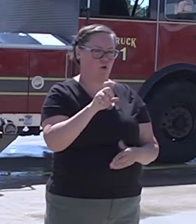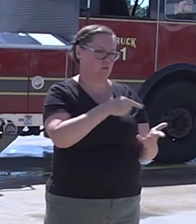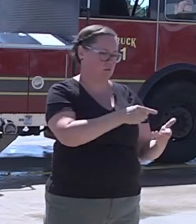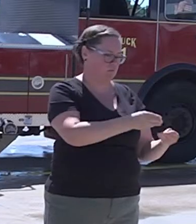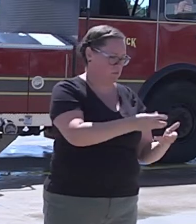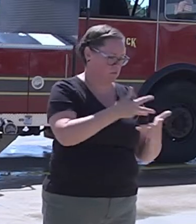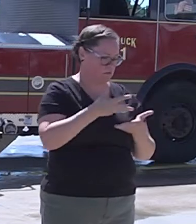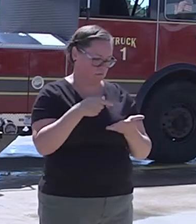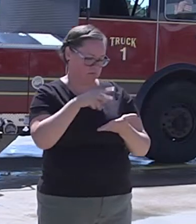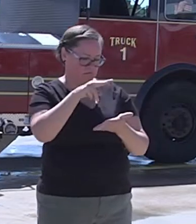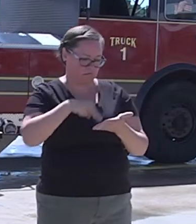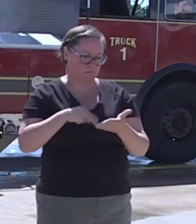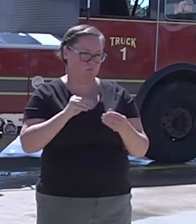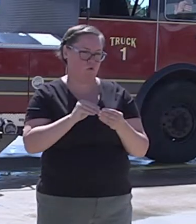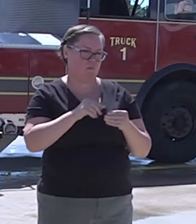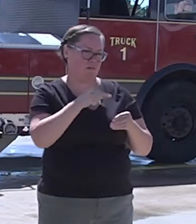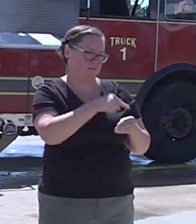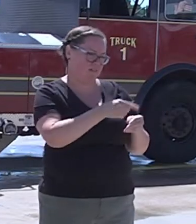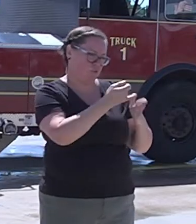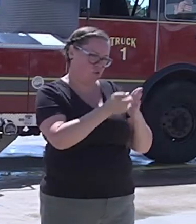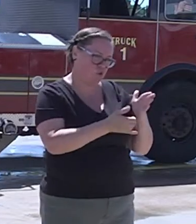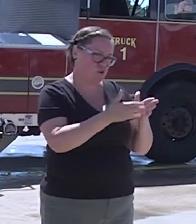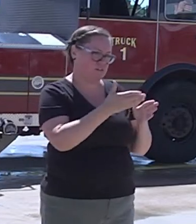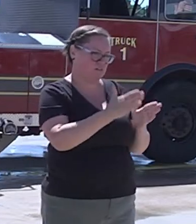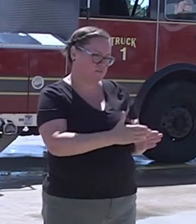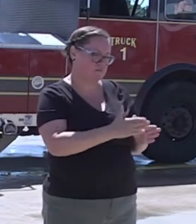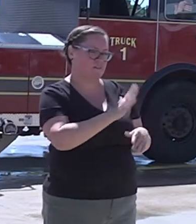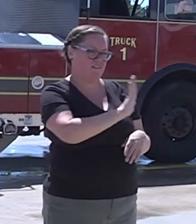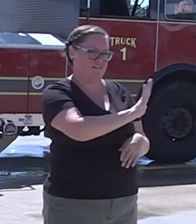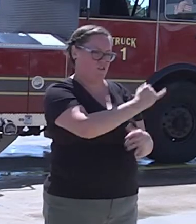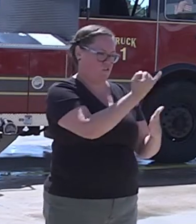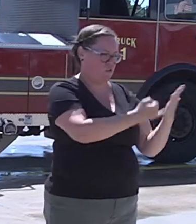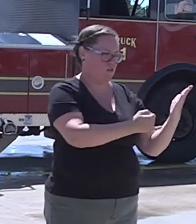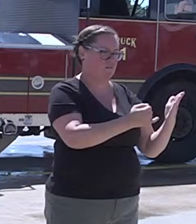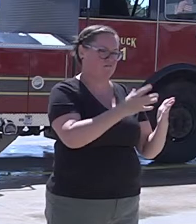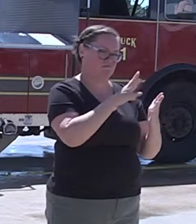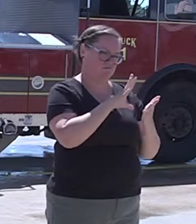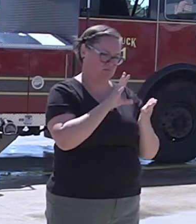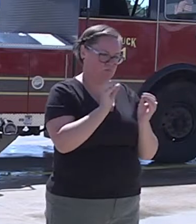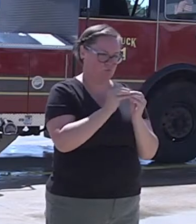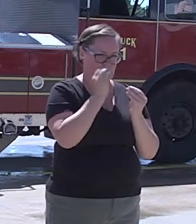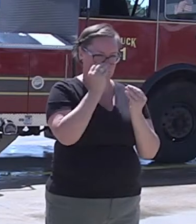more about the Life and Legacy of our uh civil rights hero and with that we just encourage you